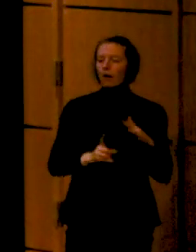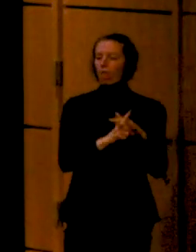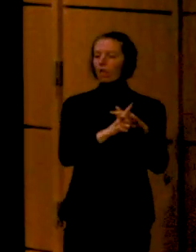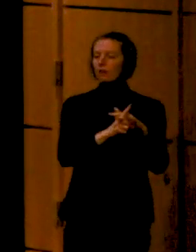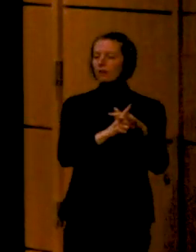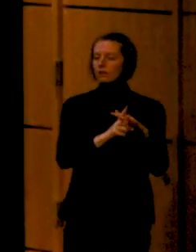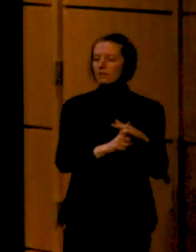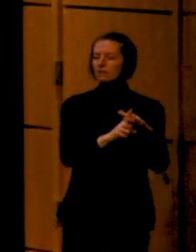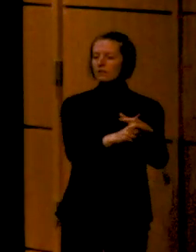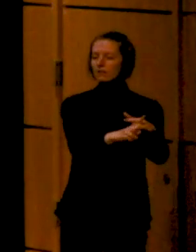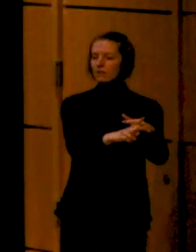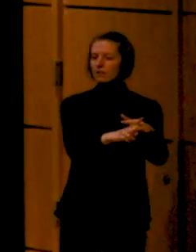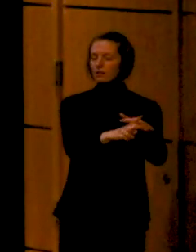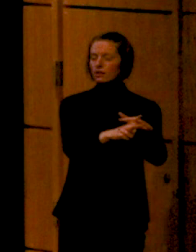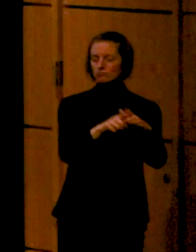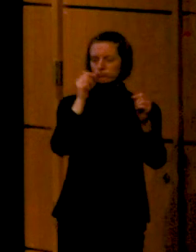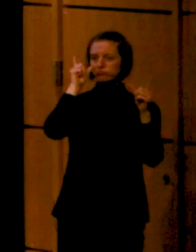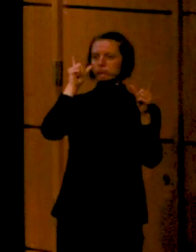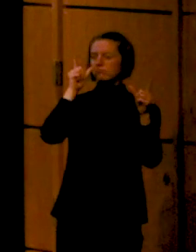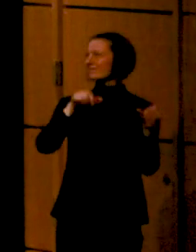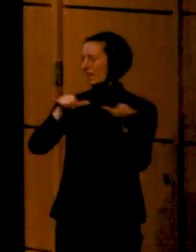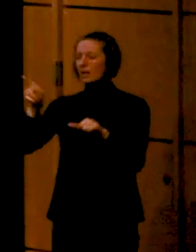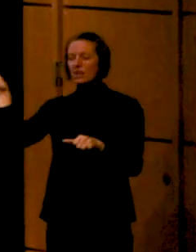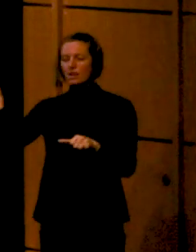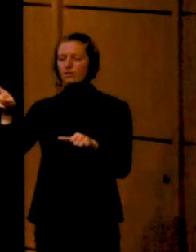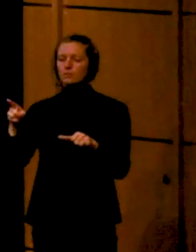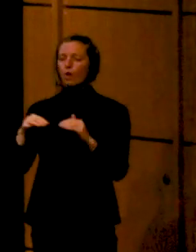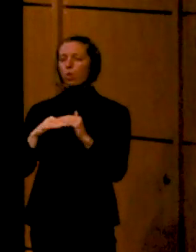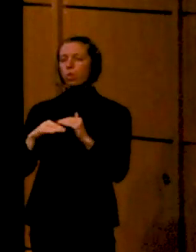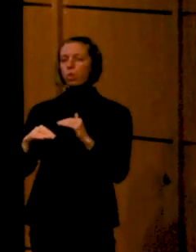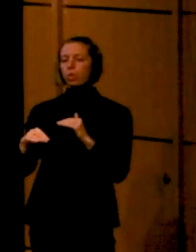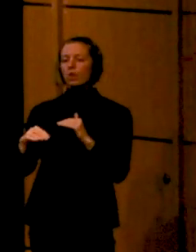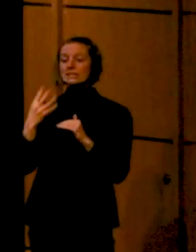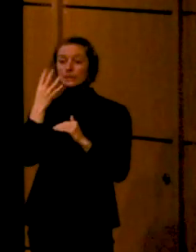And so it is a real lesson for us.